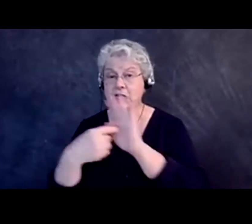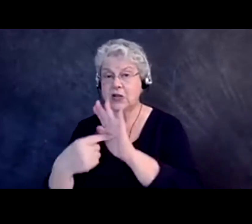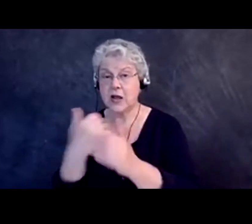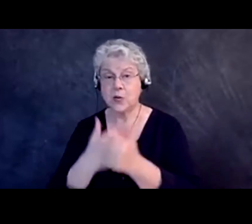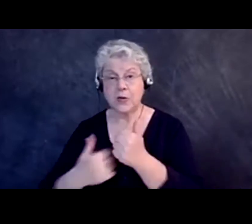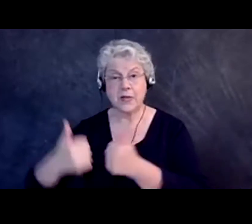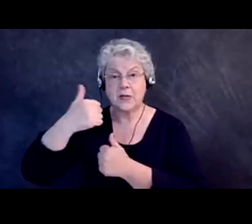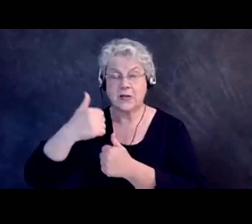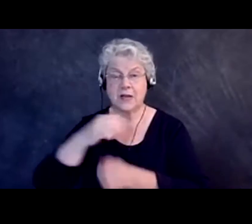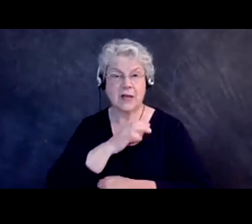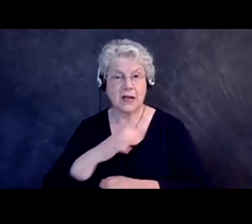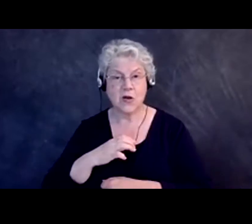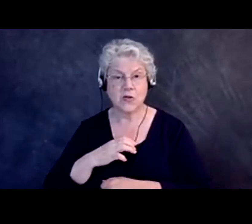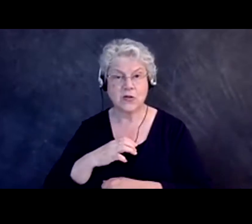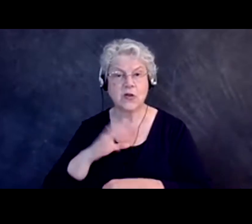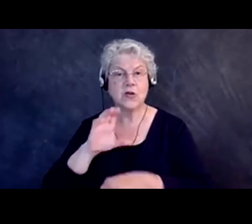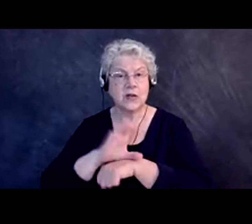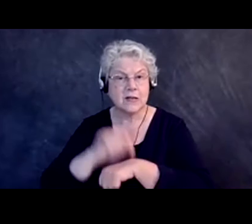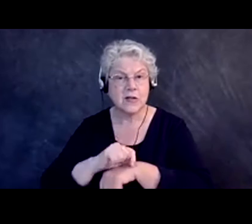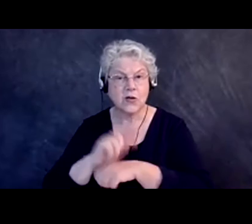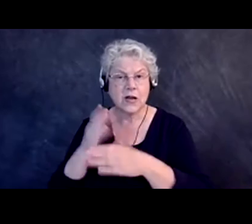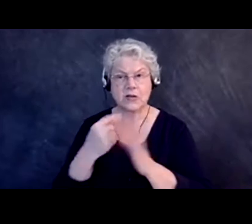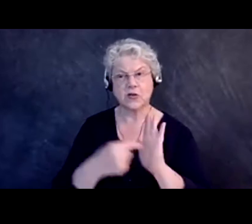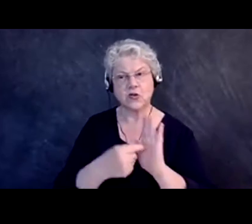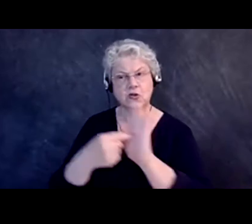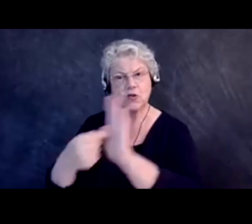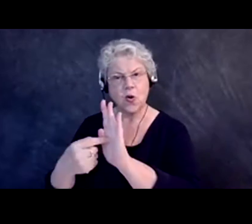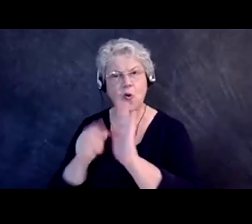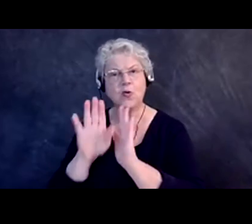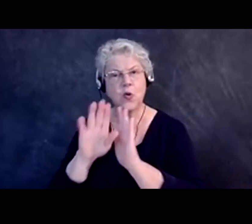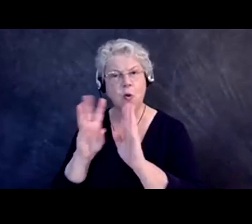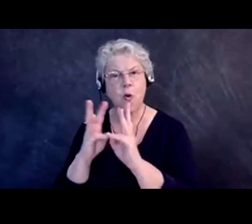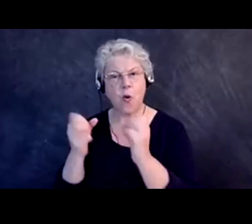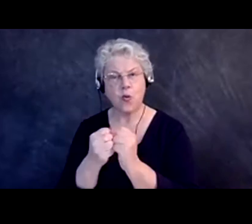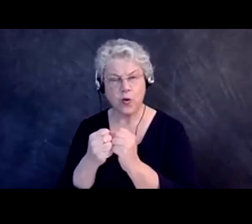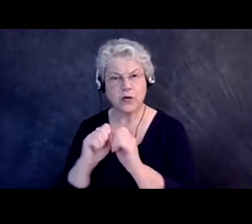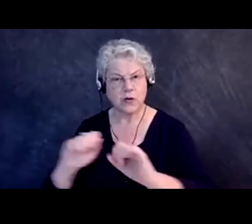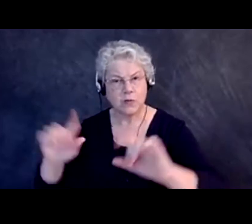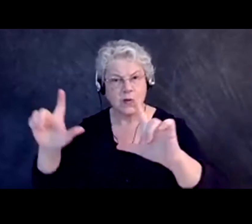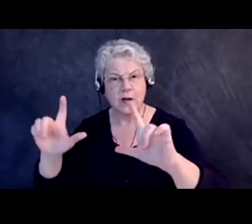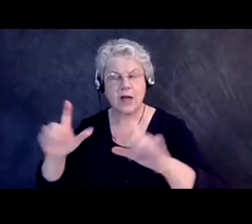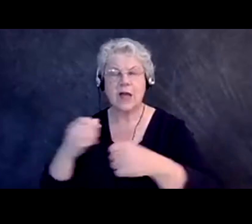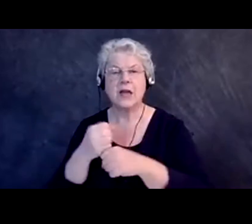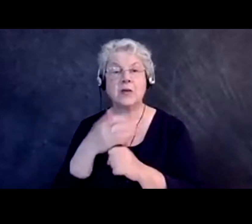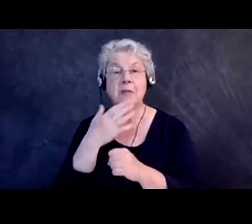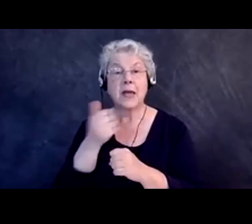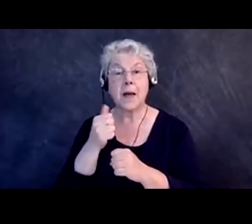doing the consulting to watch in order for them to make a better strategic plan for our Nation?